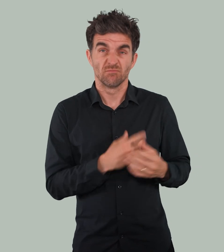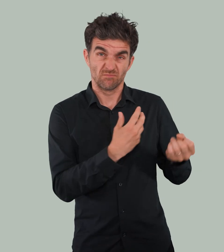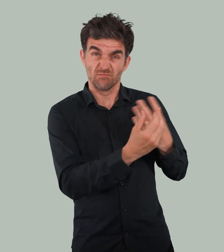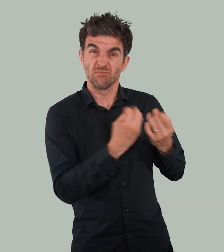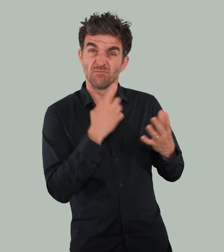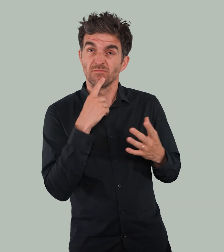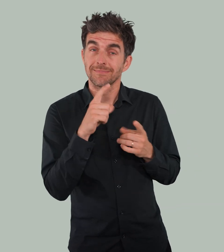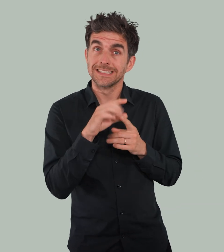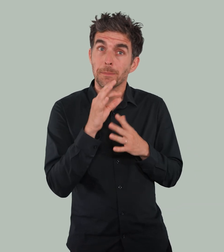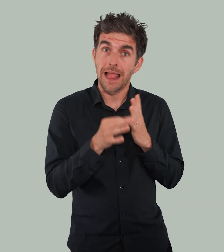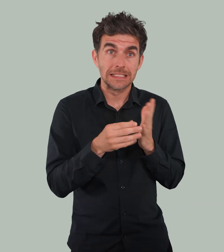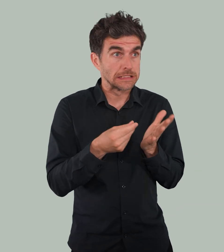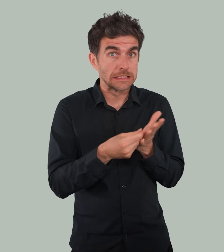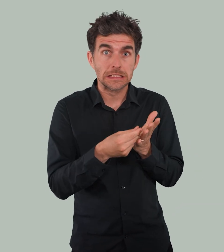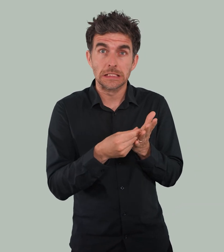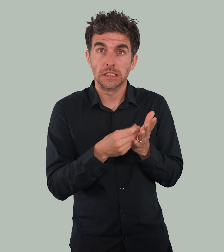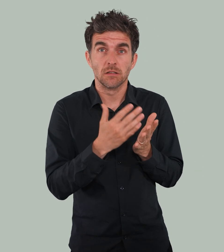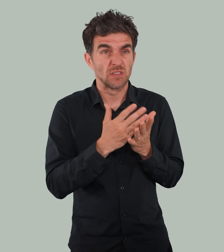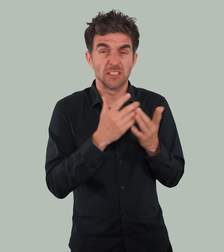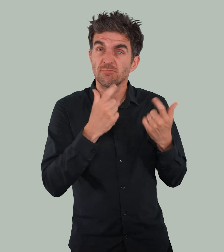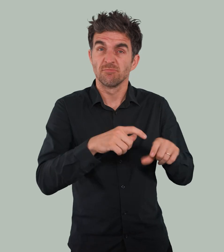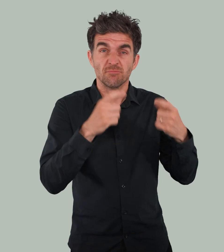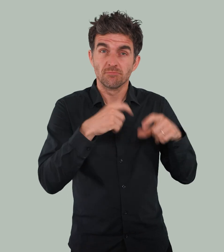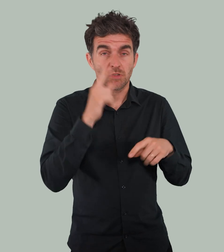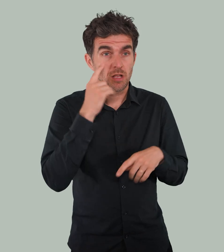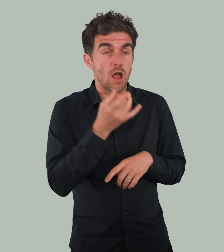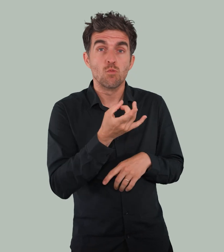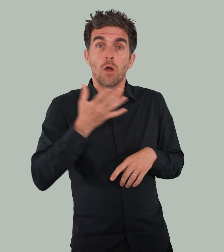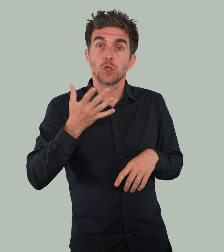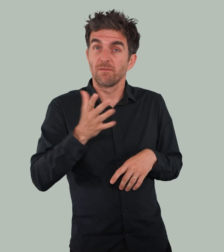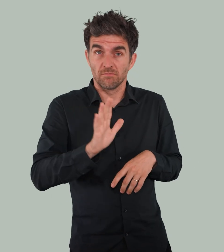39. Respondents say that disability-related costs are ongoing rather than one-off,